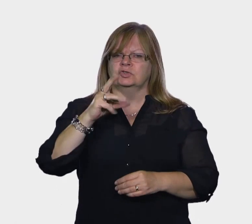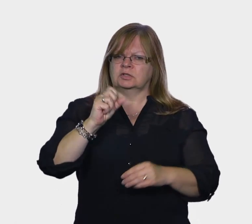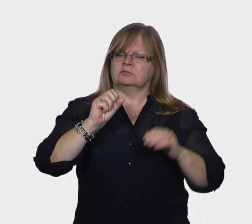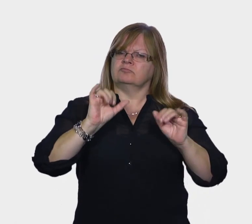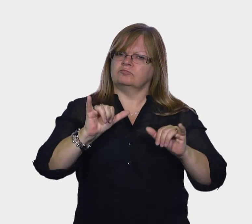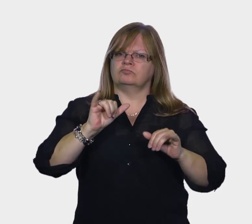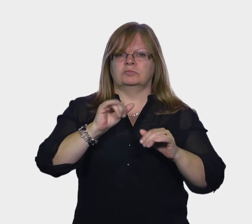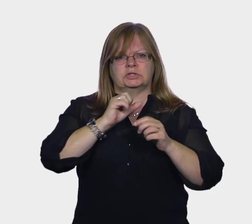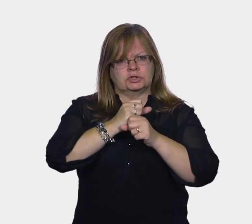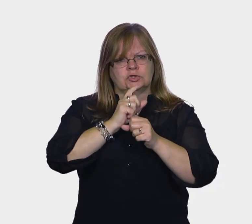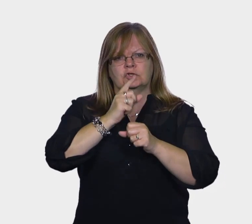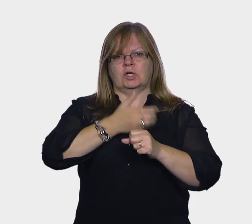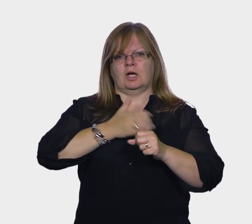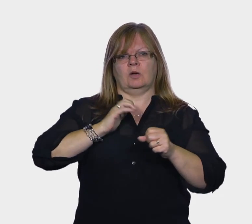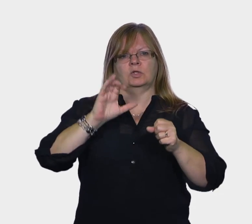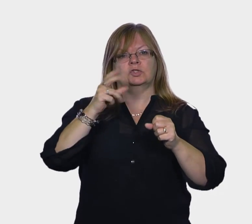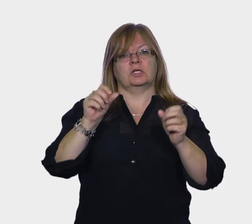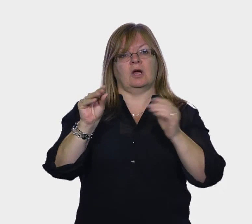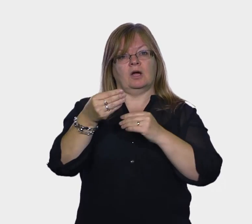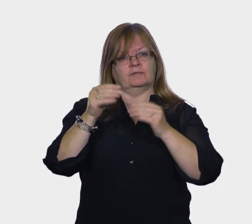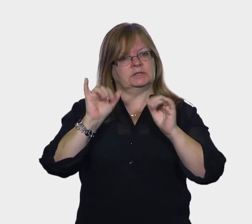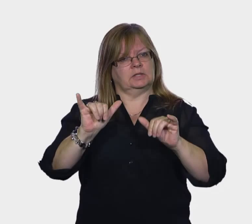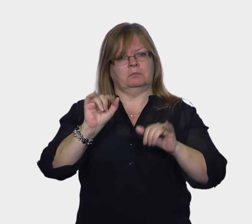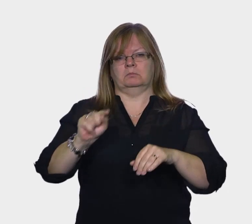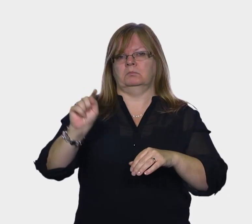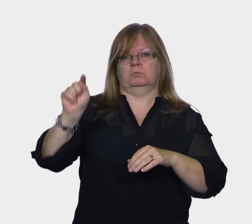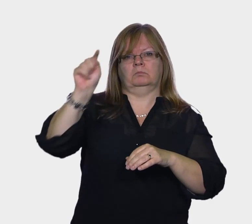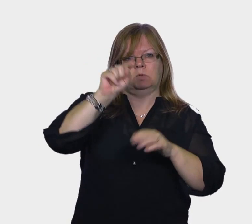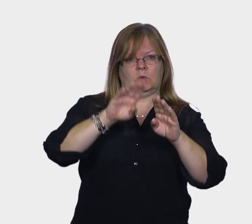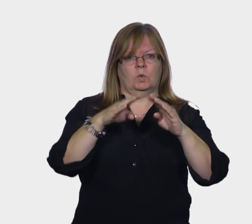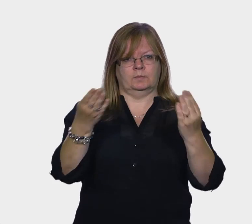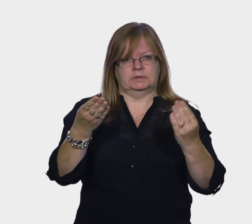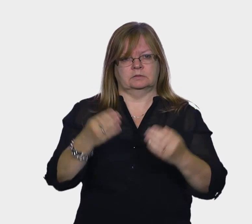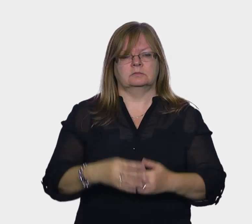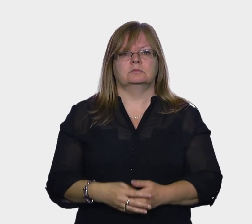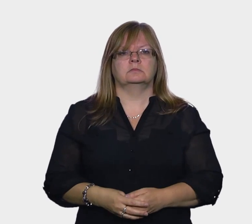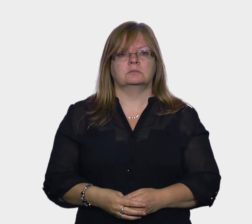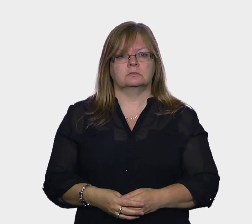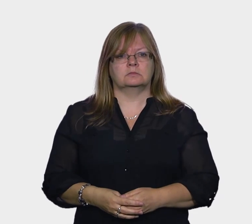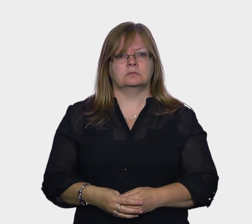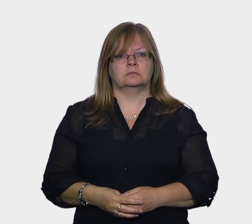CHS is open during the Pan Am and Parapan Am Games and all programs and services will be operational.